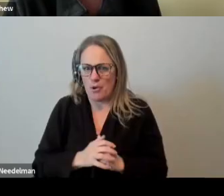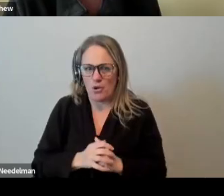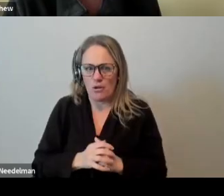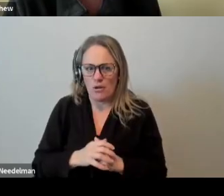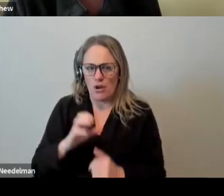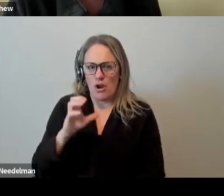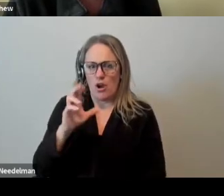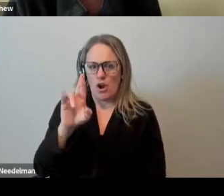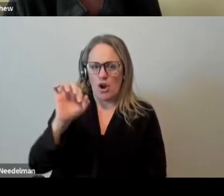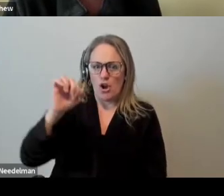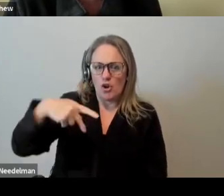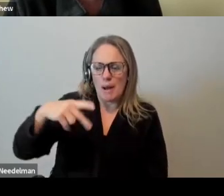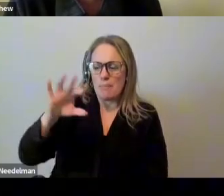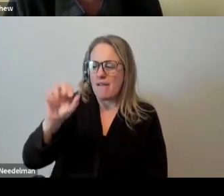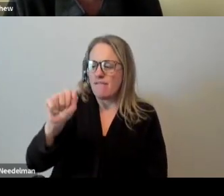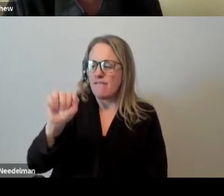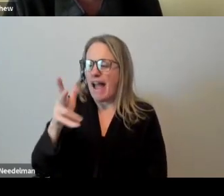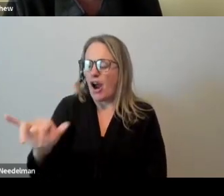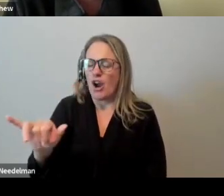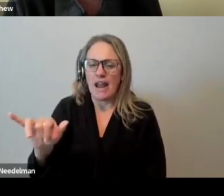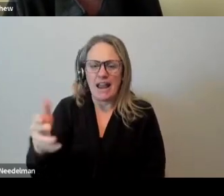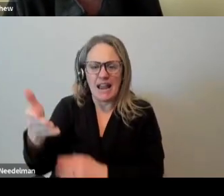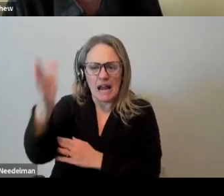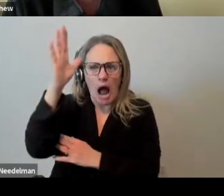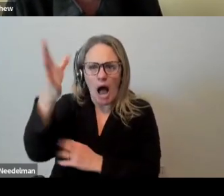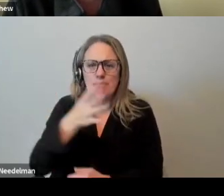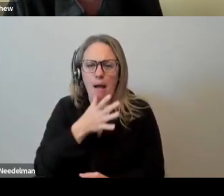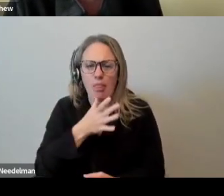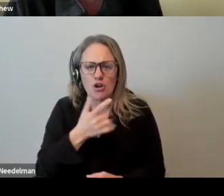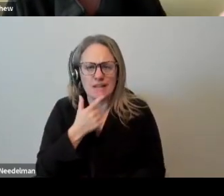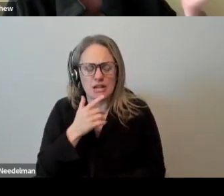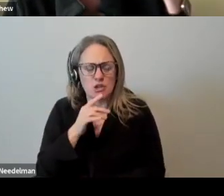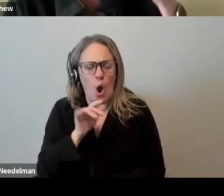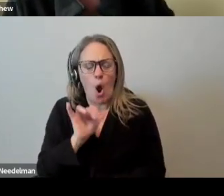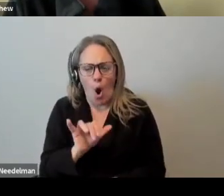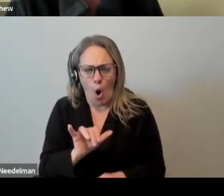oh you are becoming disabled - some people in the disability community are reclaiming the